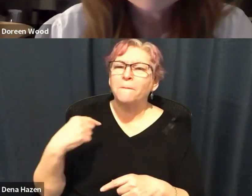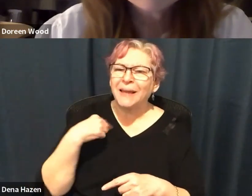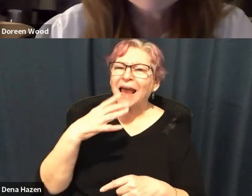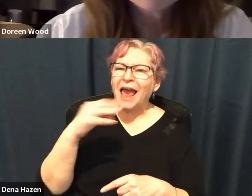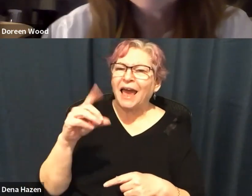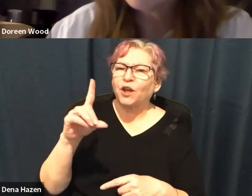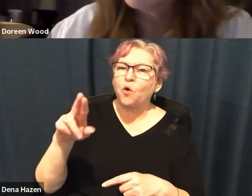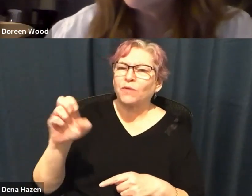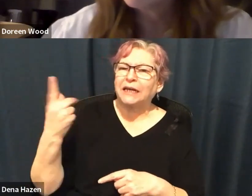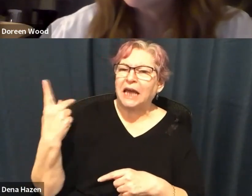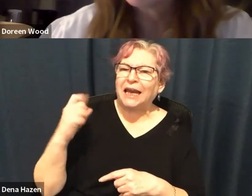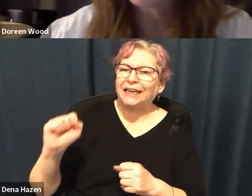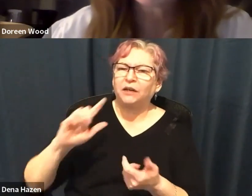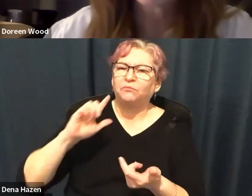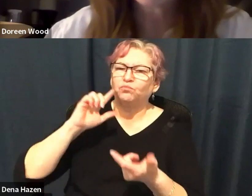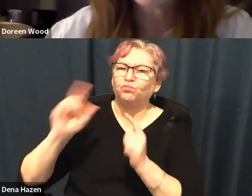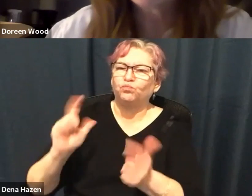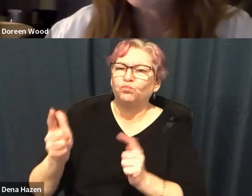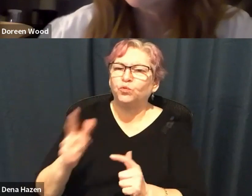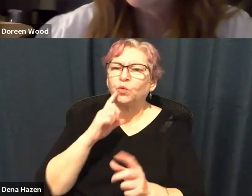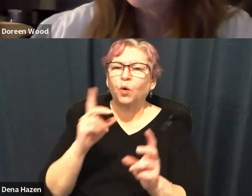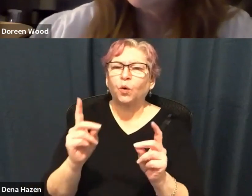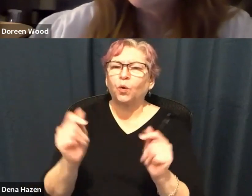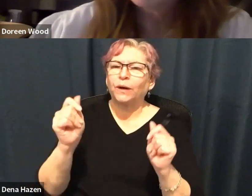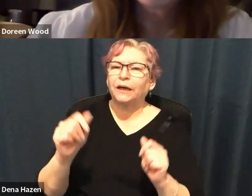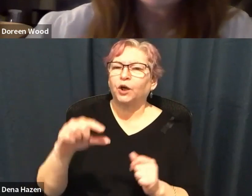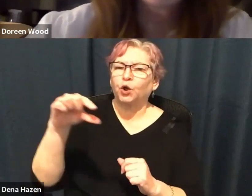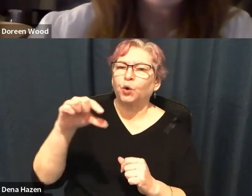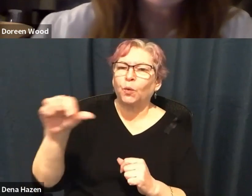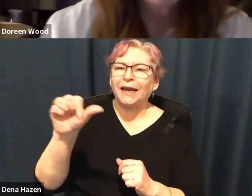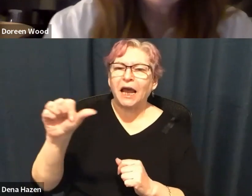so we might just do a quick, quick Q&A as we go through, a lot of the questions